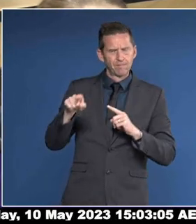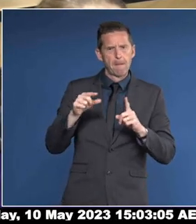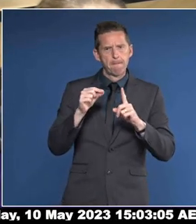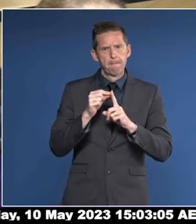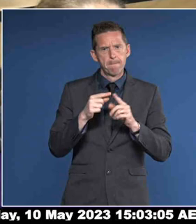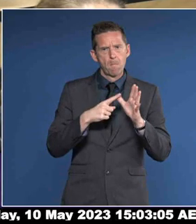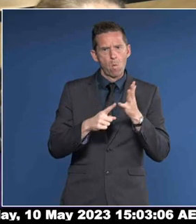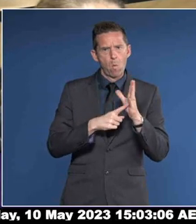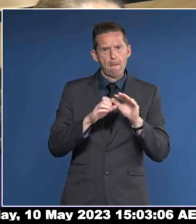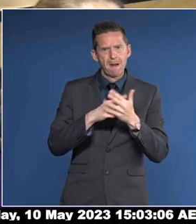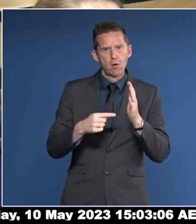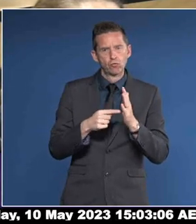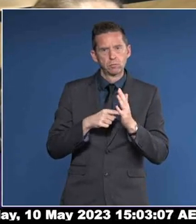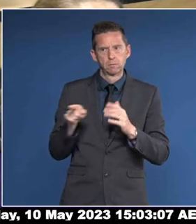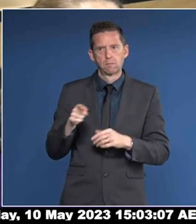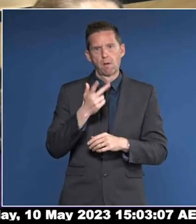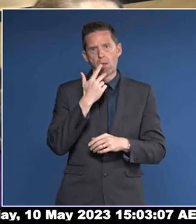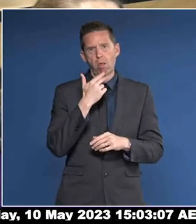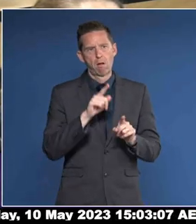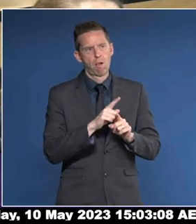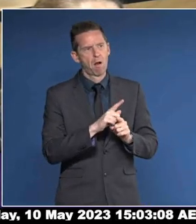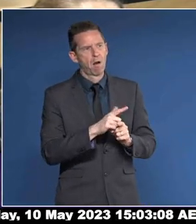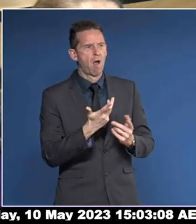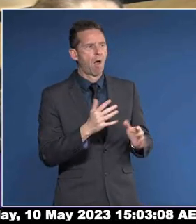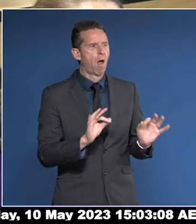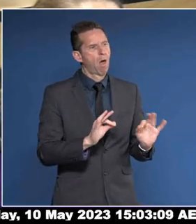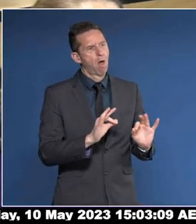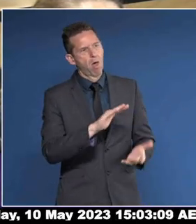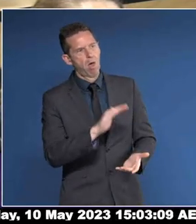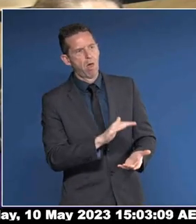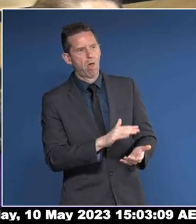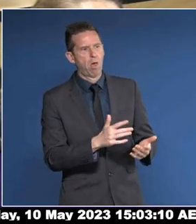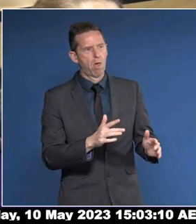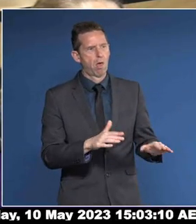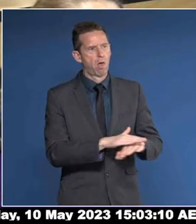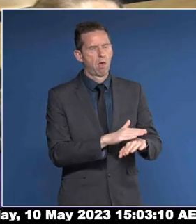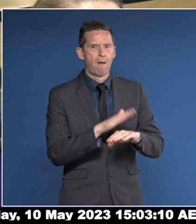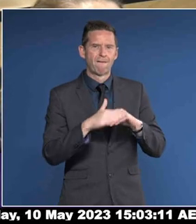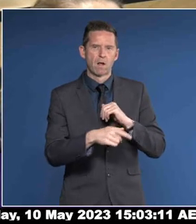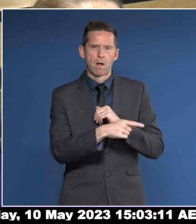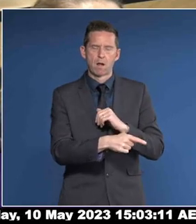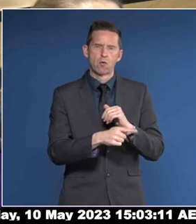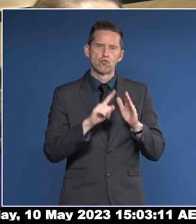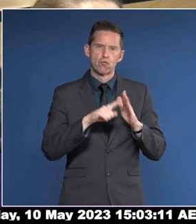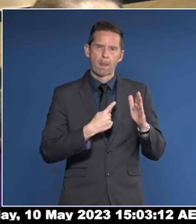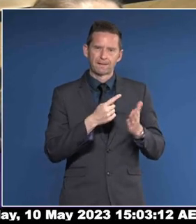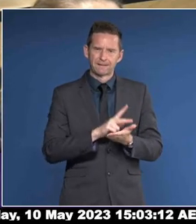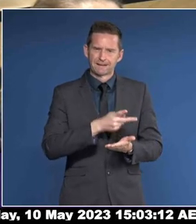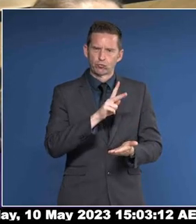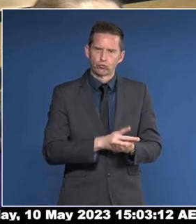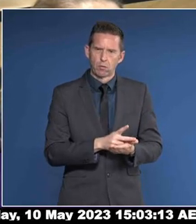Jonathon's seizures, which may be worth following up, that is an expression of